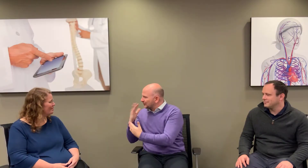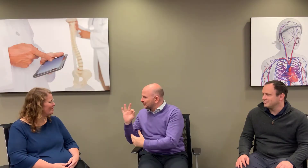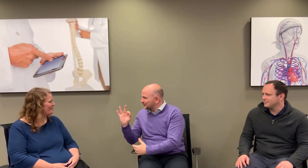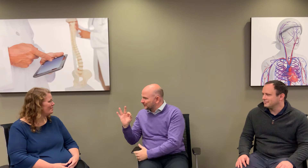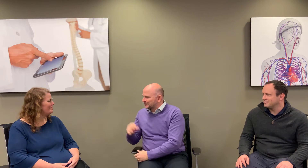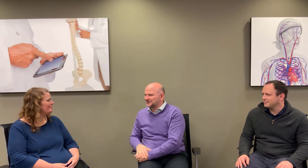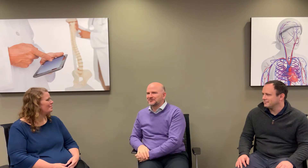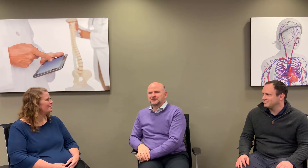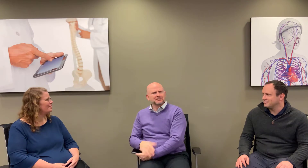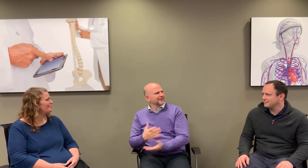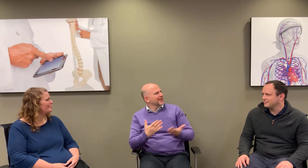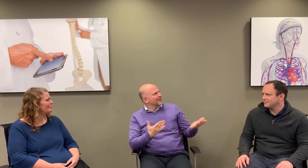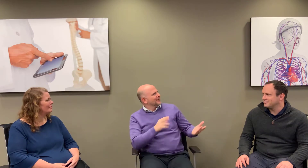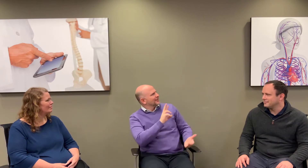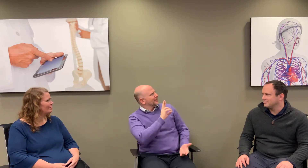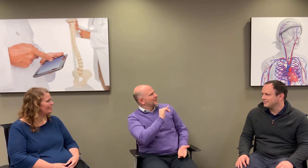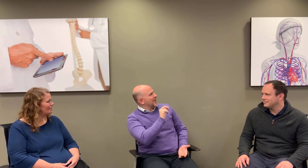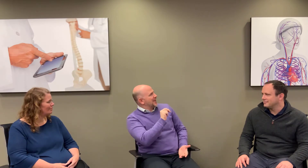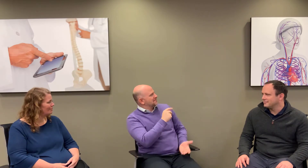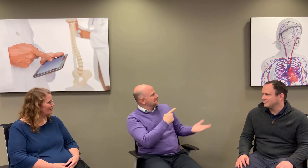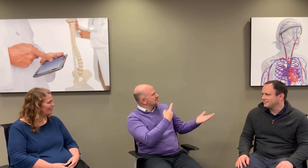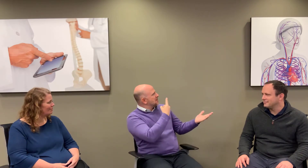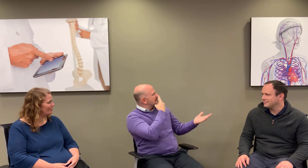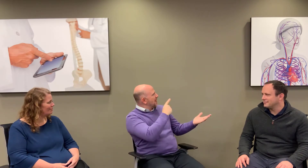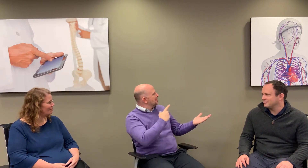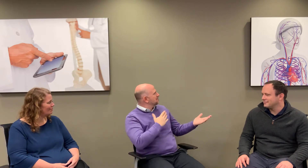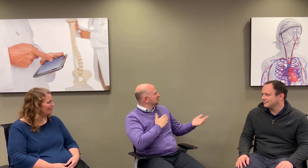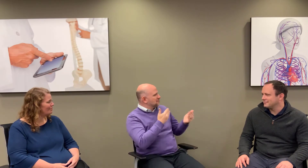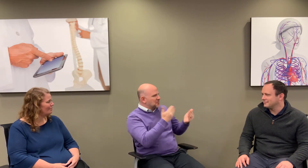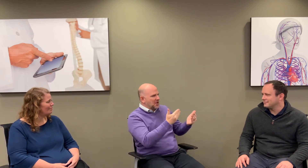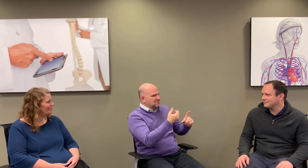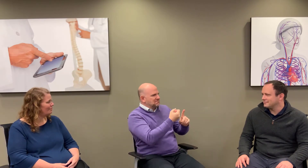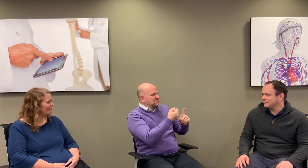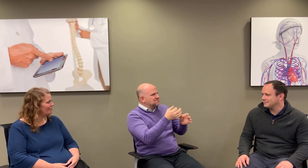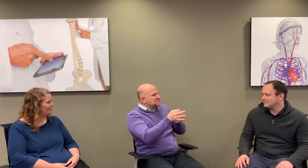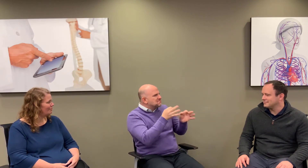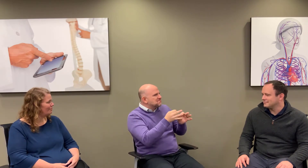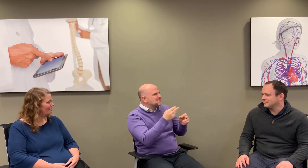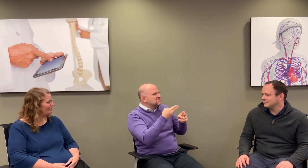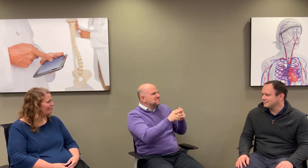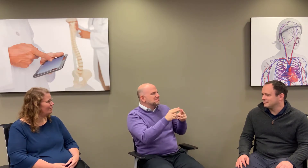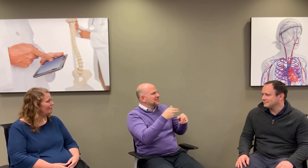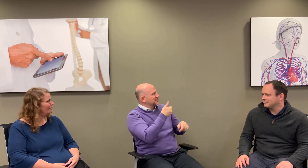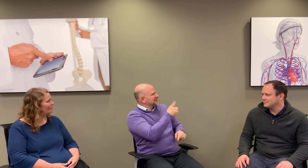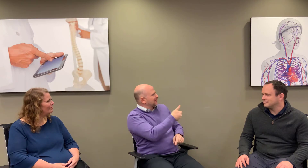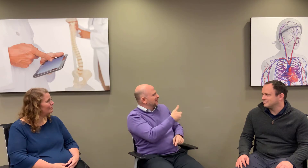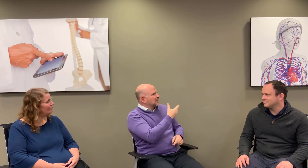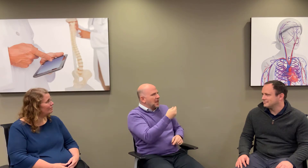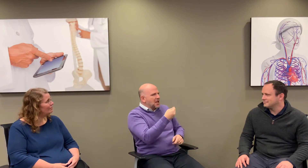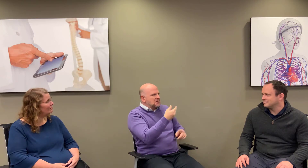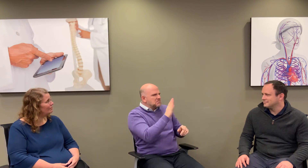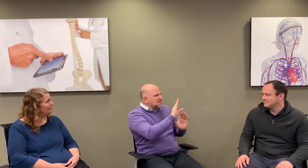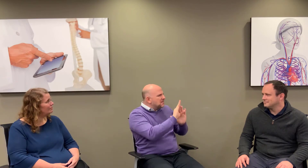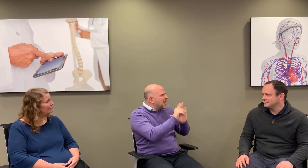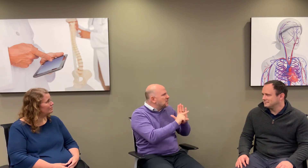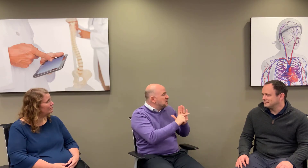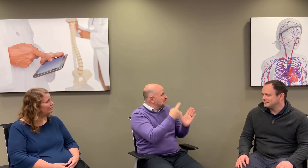Thank you very much. Now, Dr. Lindsay, would you mind telling us briefly a little bit about yourself and your background?